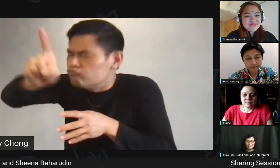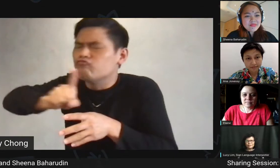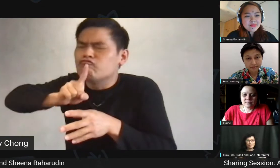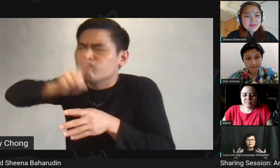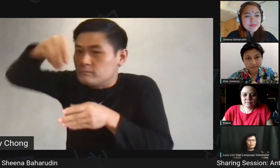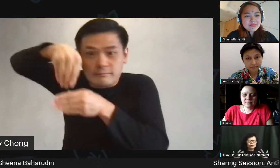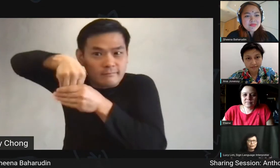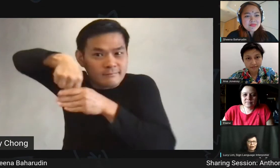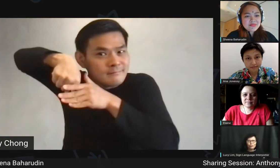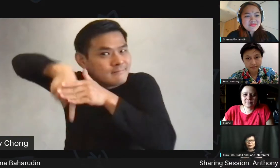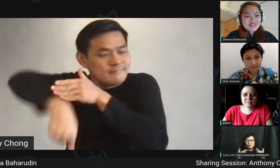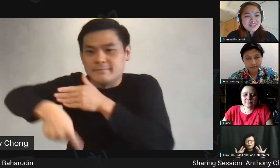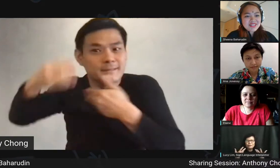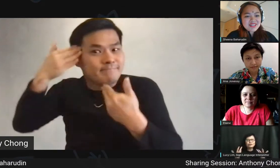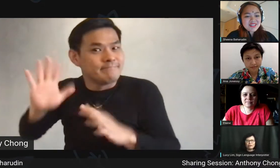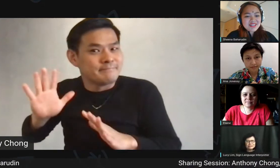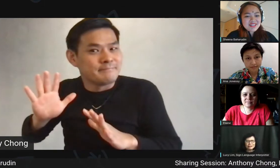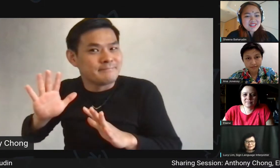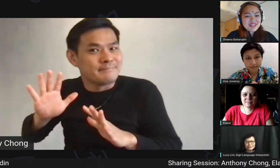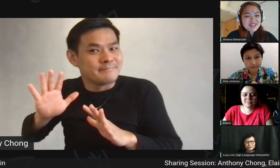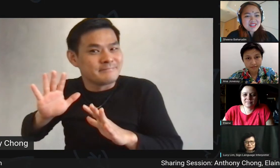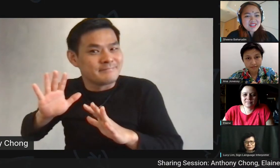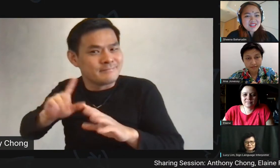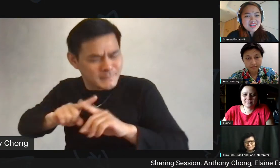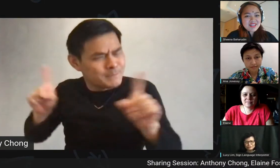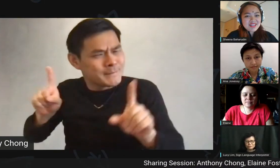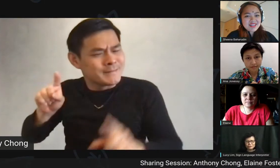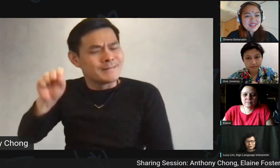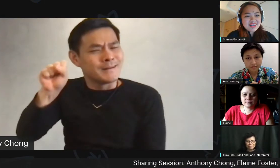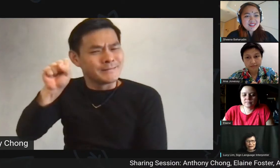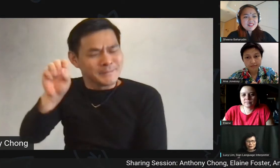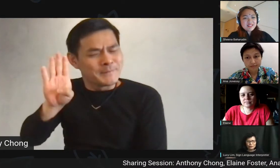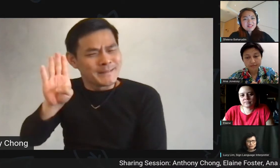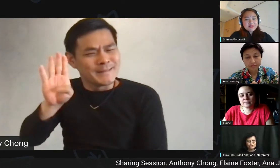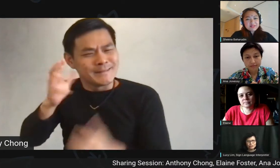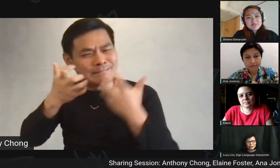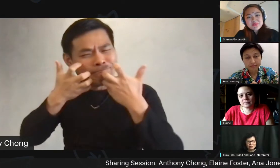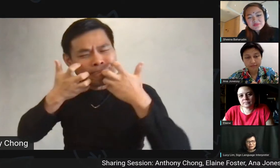I mean, I don't know how it would be translated into language.